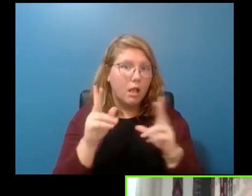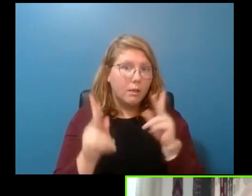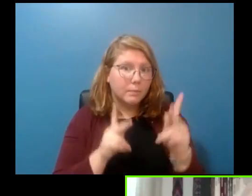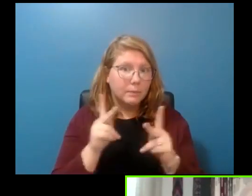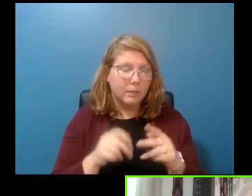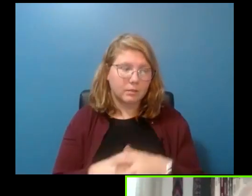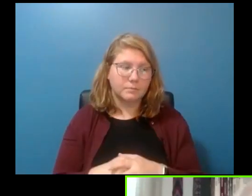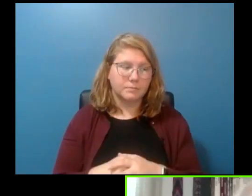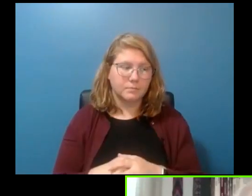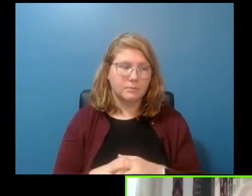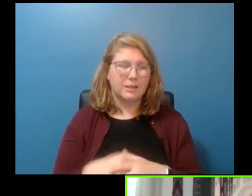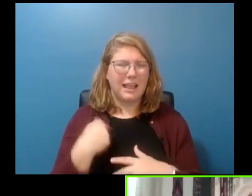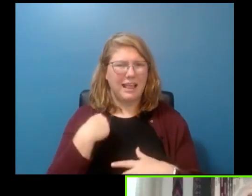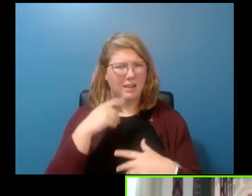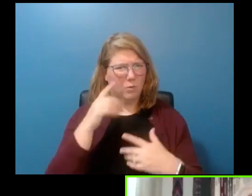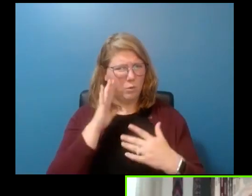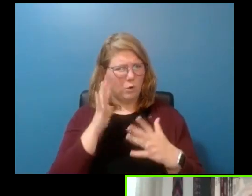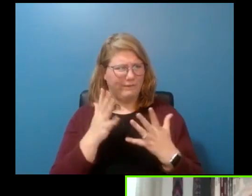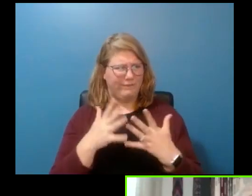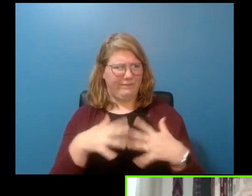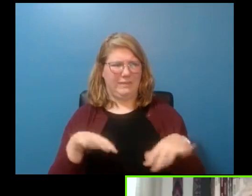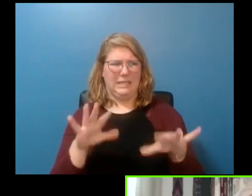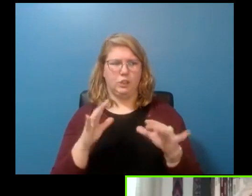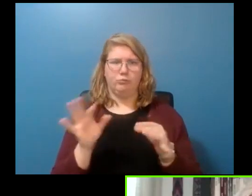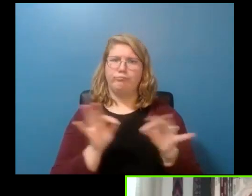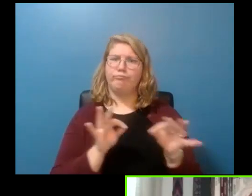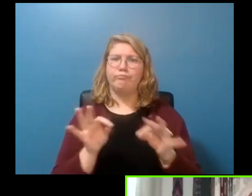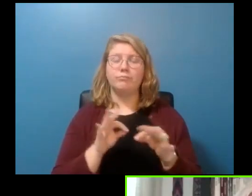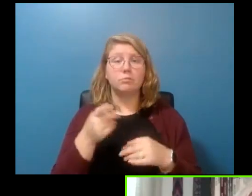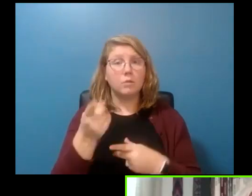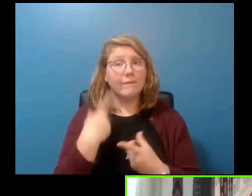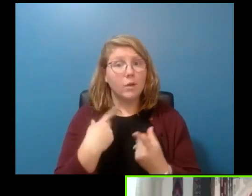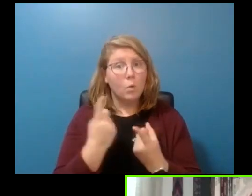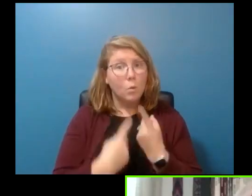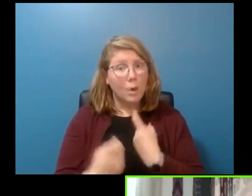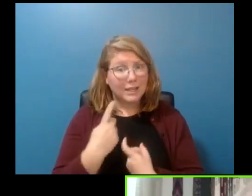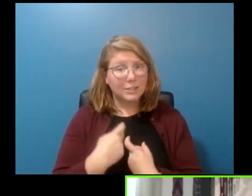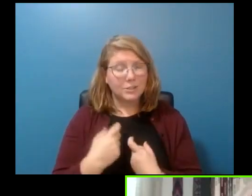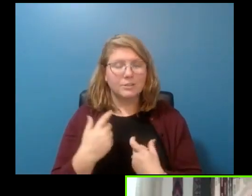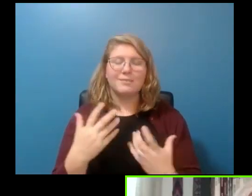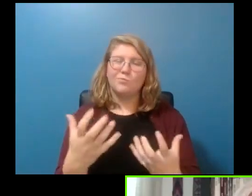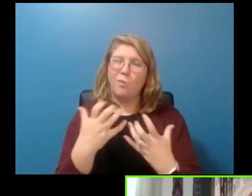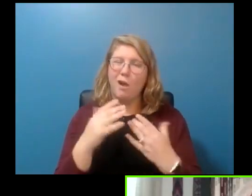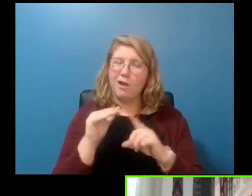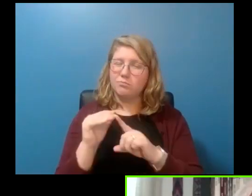We have a help line taking over 400,000 calls a year and numbers of way up now. And people are